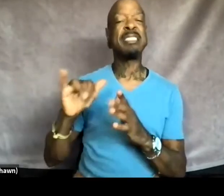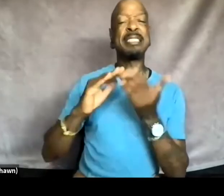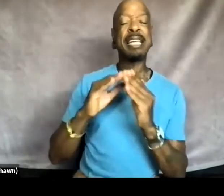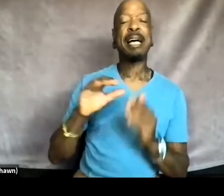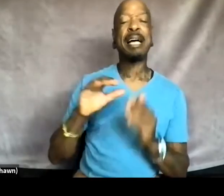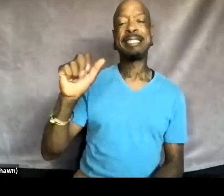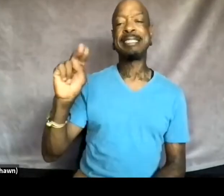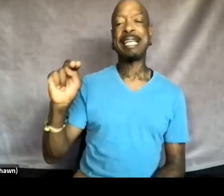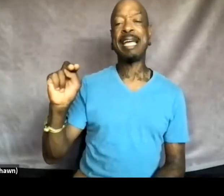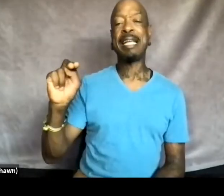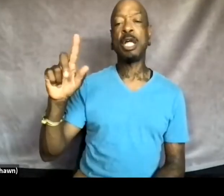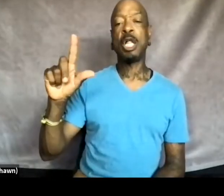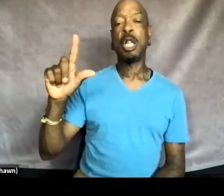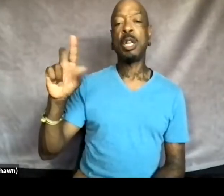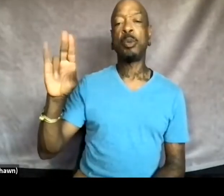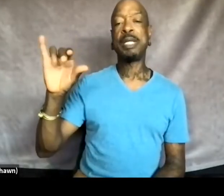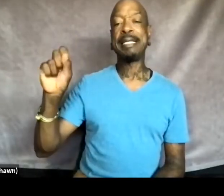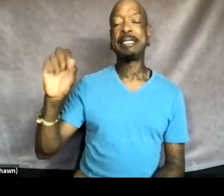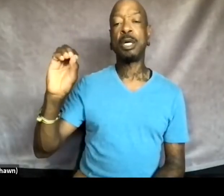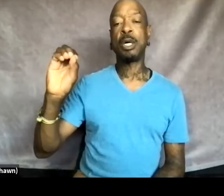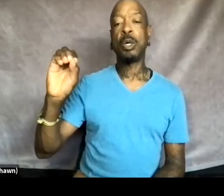Nicole Redding (she/her): For this event being on zoom because they can participate, which